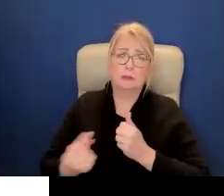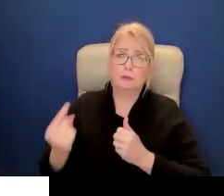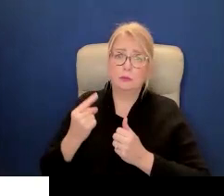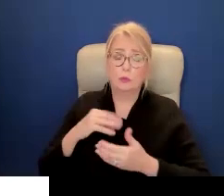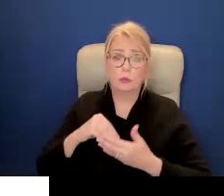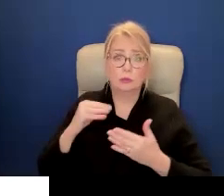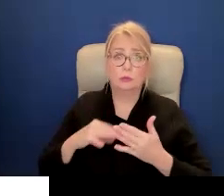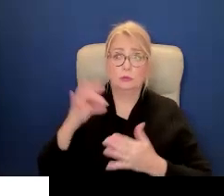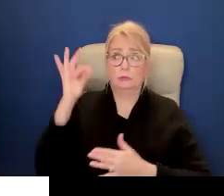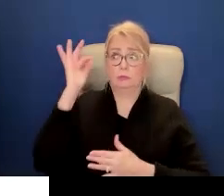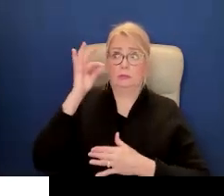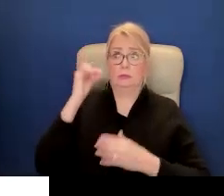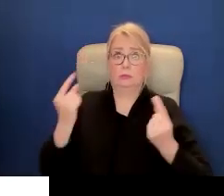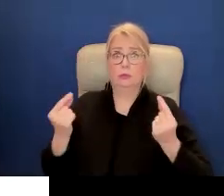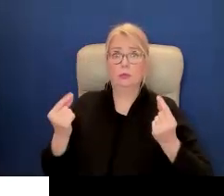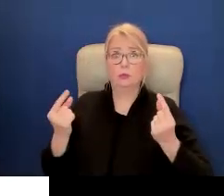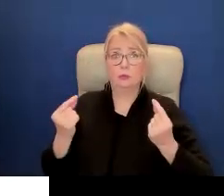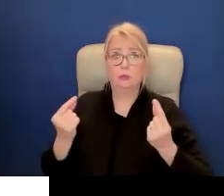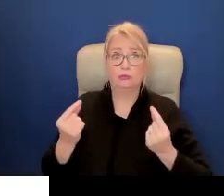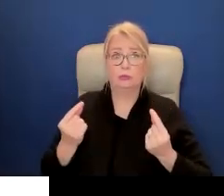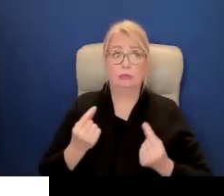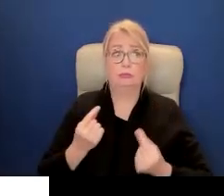If they hear that, you know,